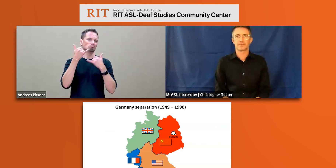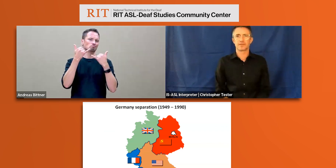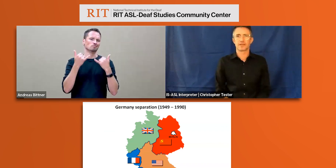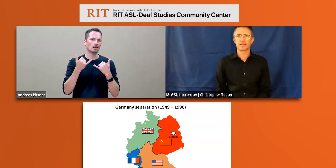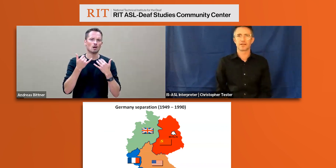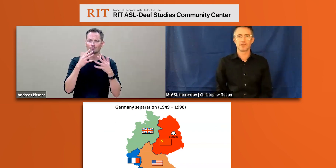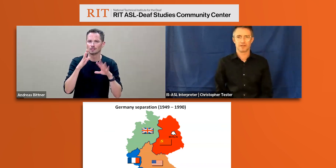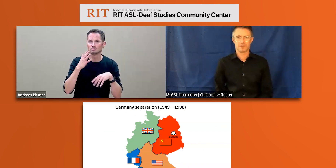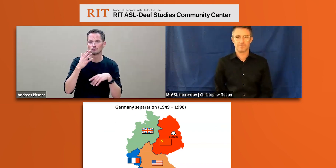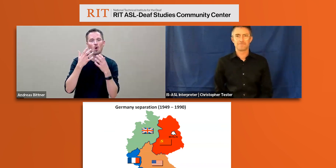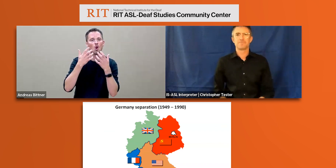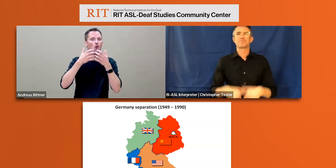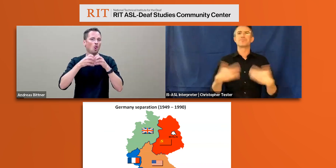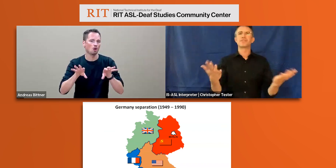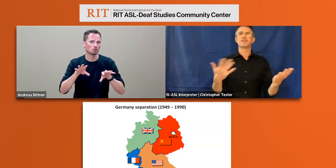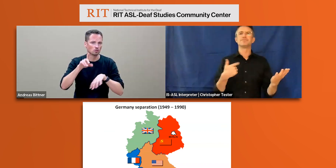and Jewish people as well.